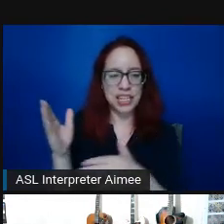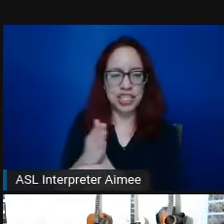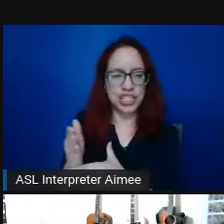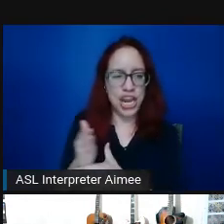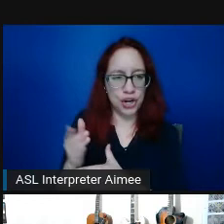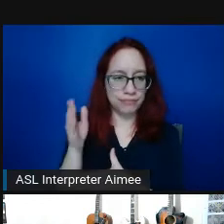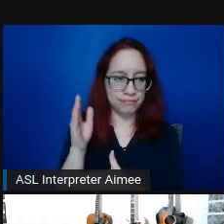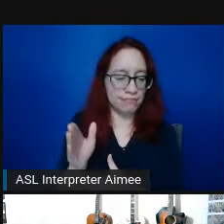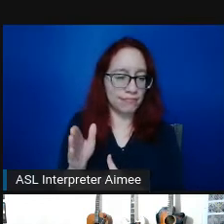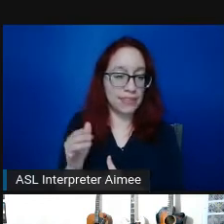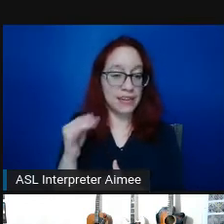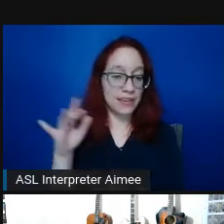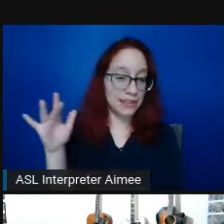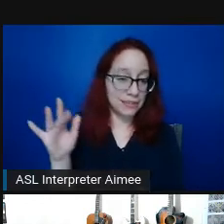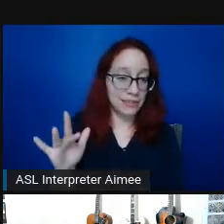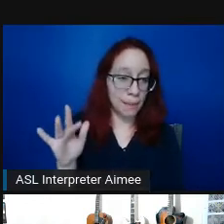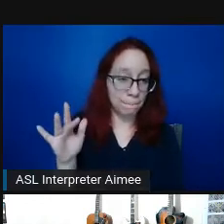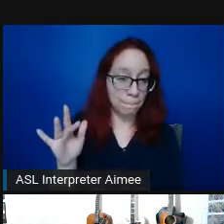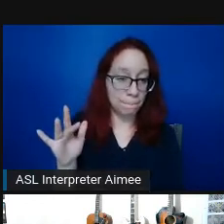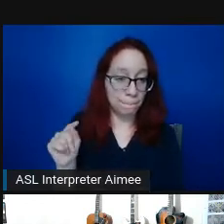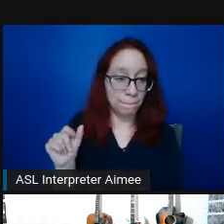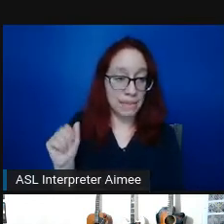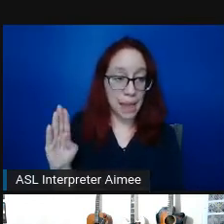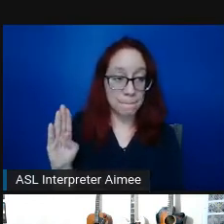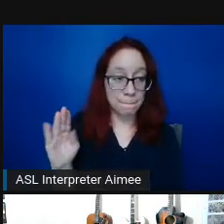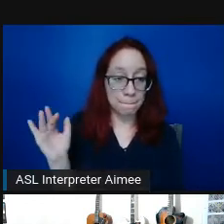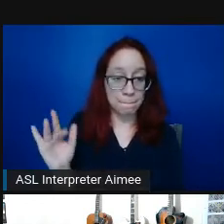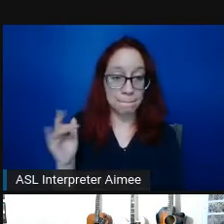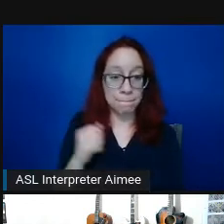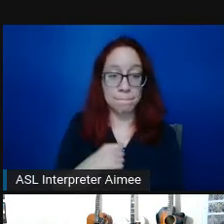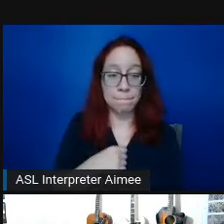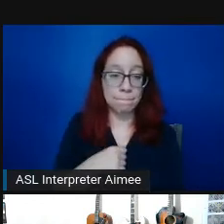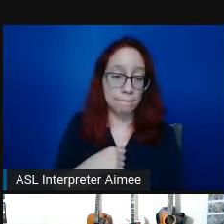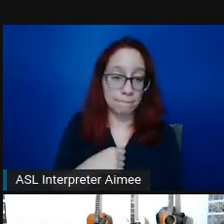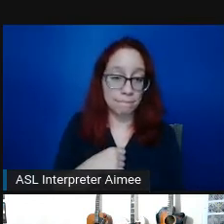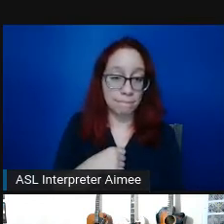If I tab to that, it actually disappears